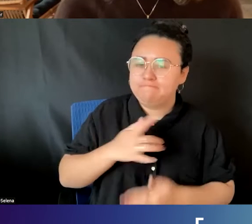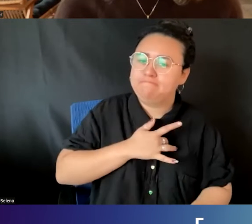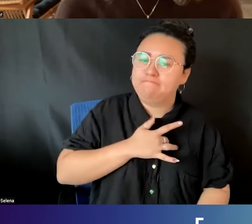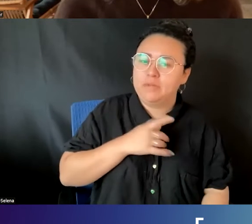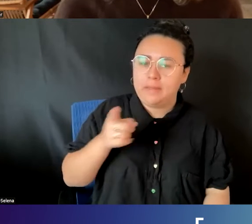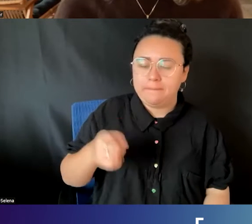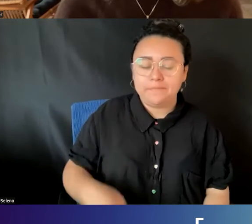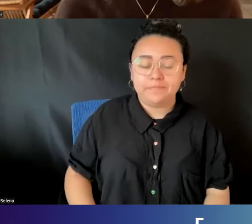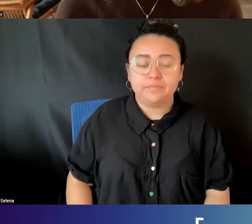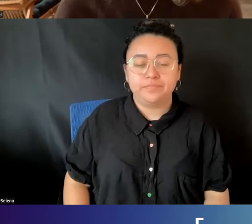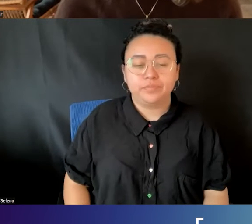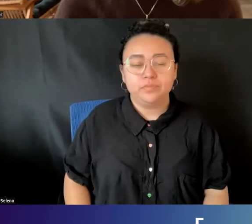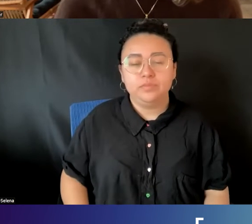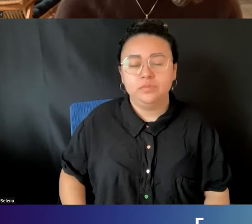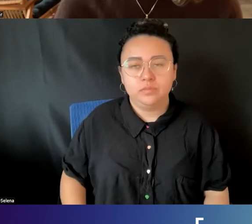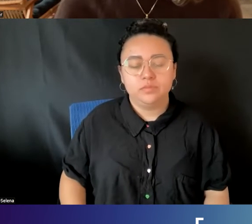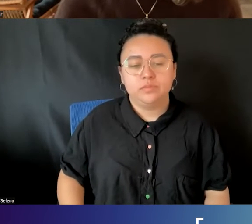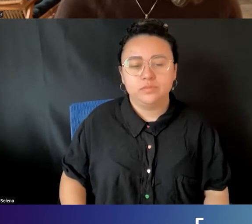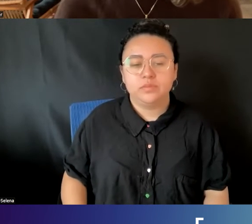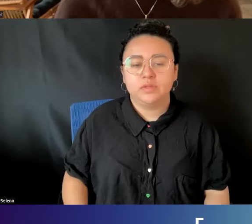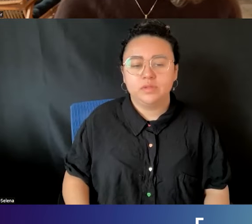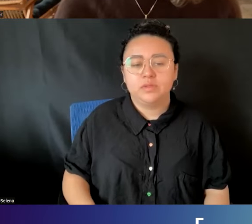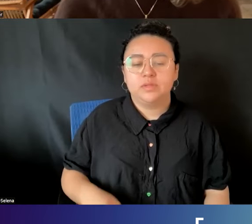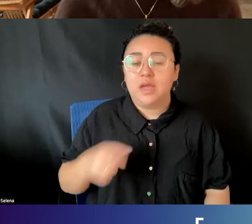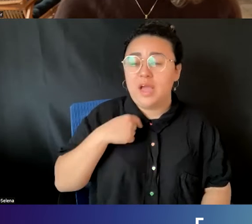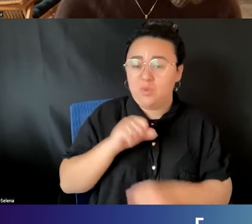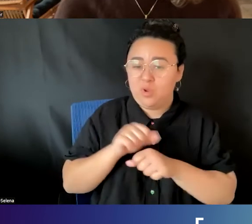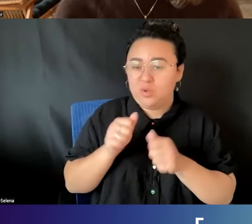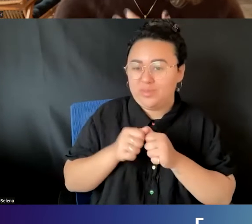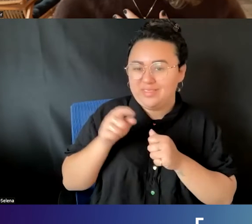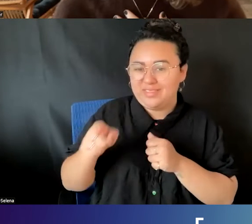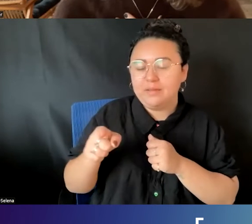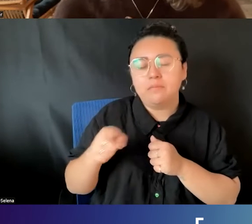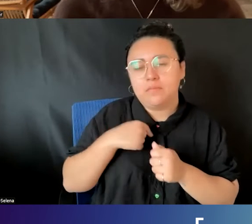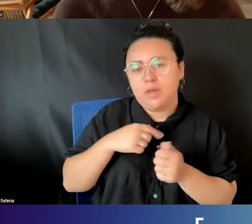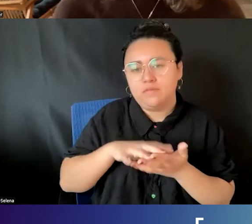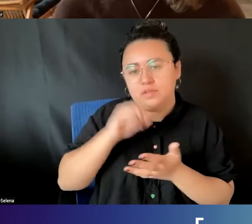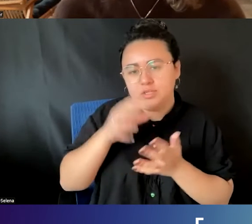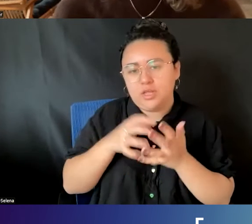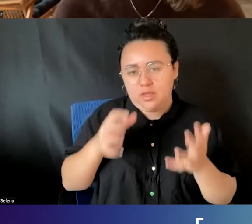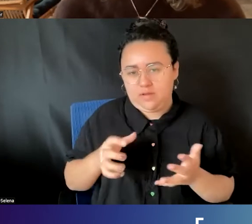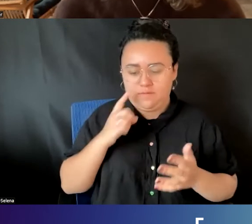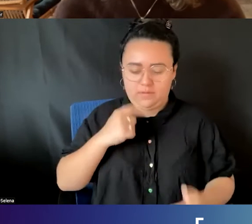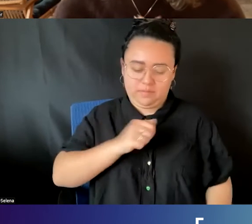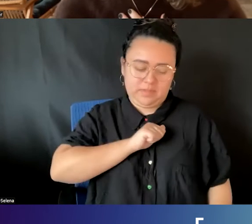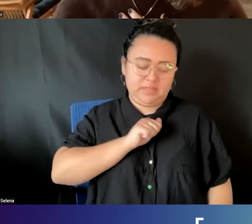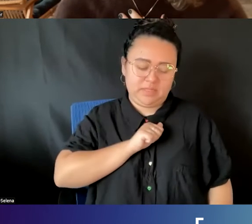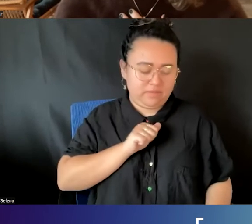And I think it's funny, I've actually learned a lot in working with him about how I, as a producer can of hold on to my own